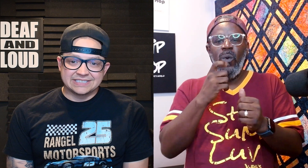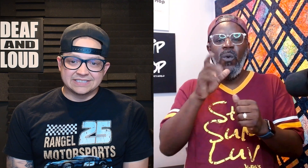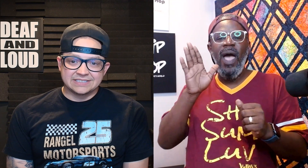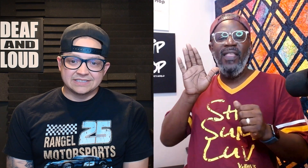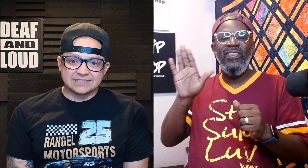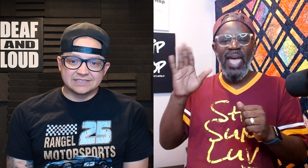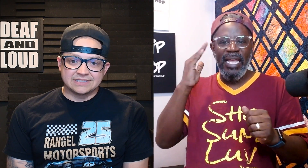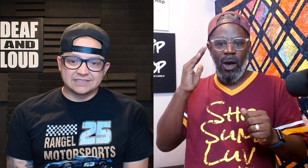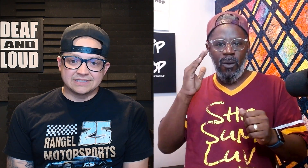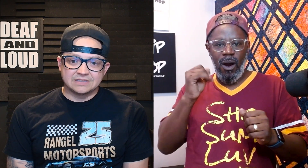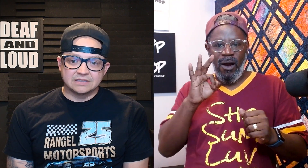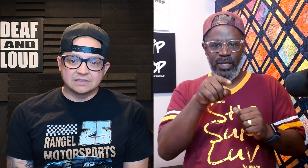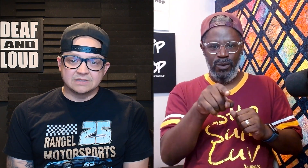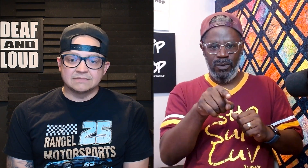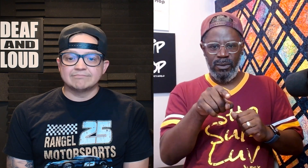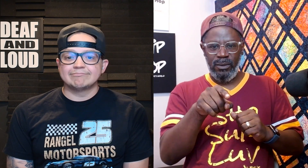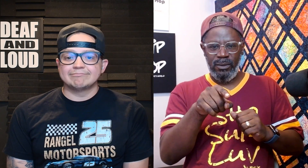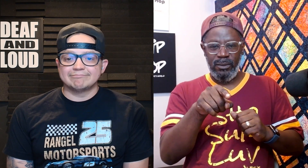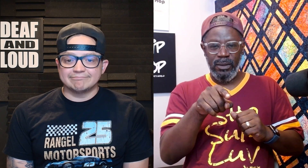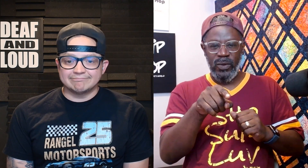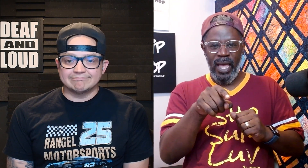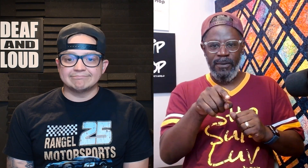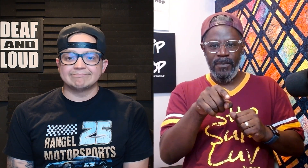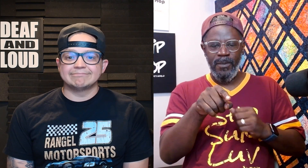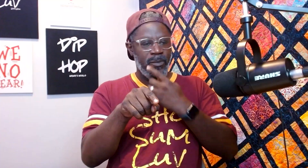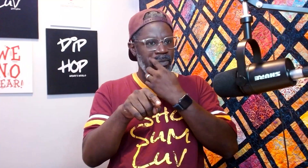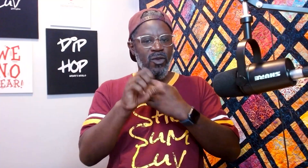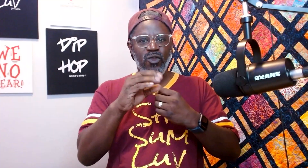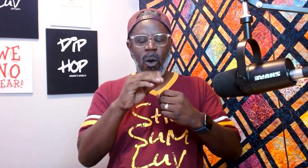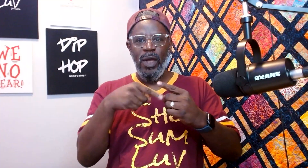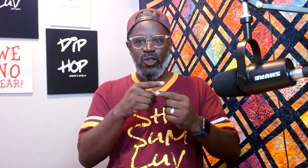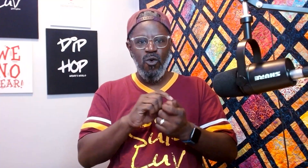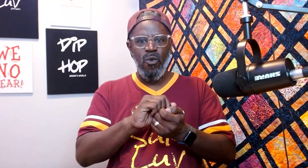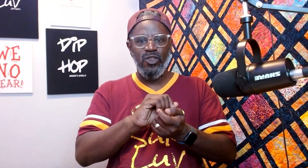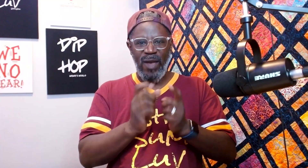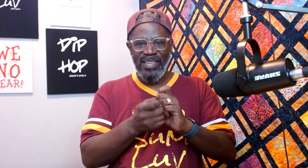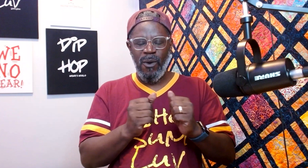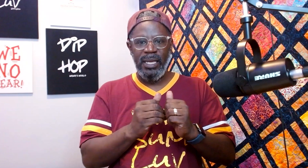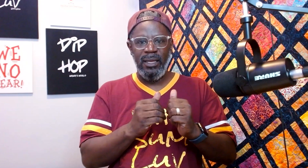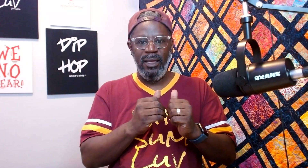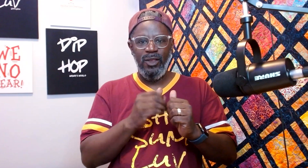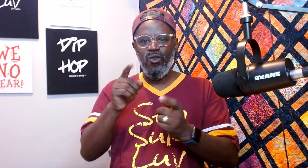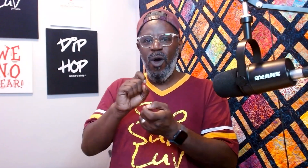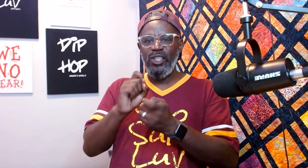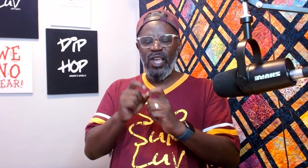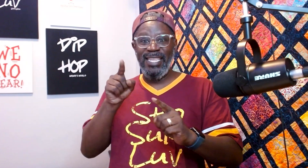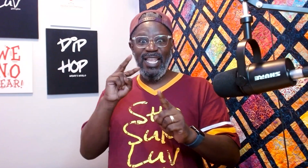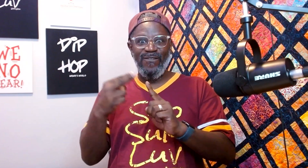who they know of you, okay? So when you're transforming, you are changing their